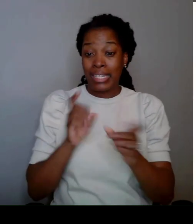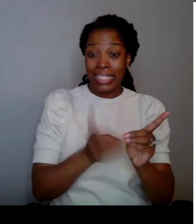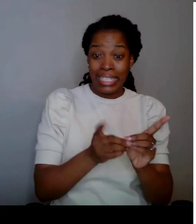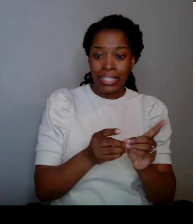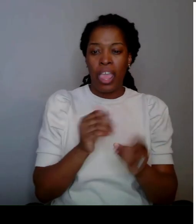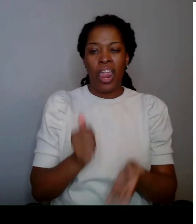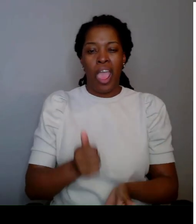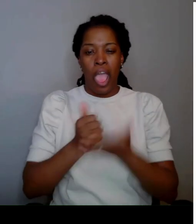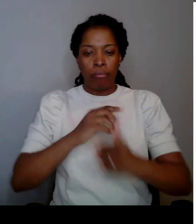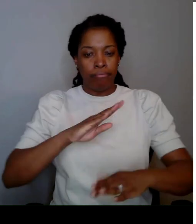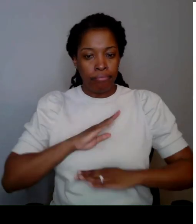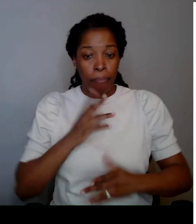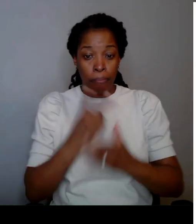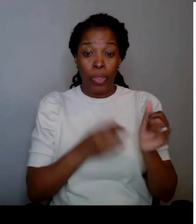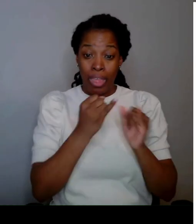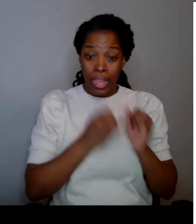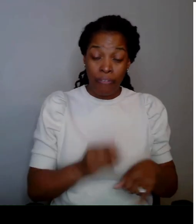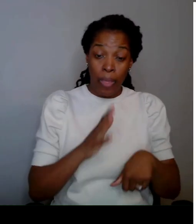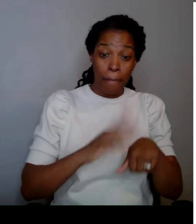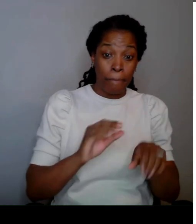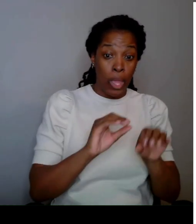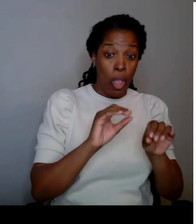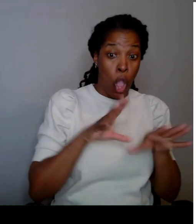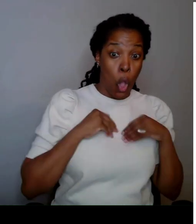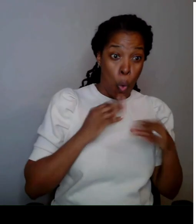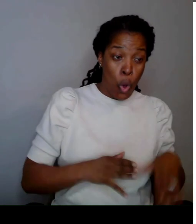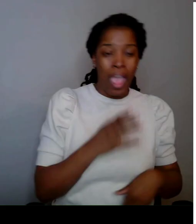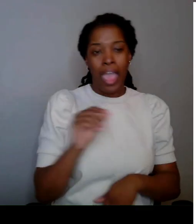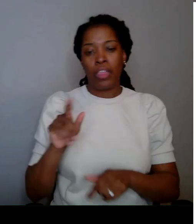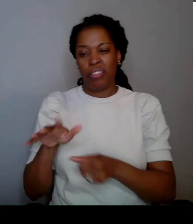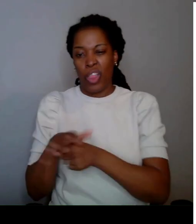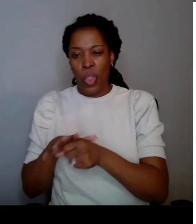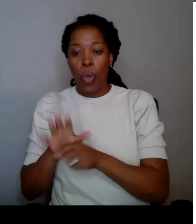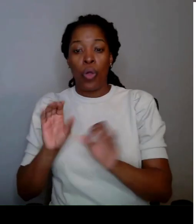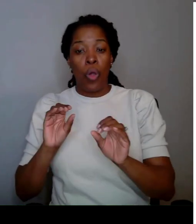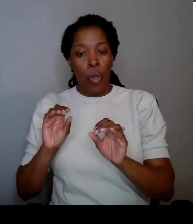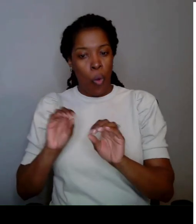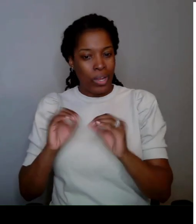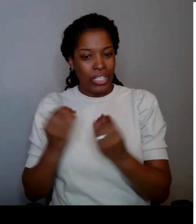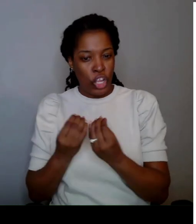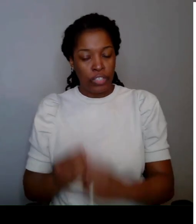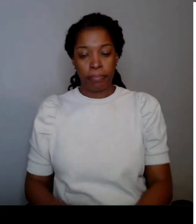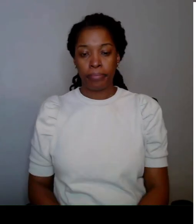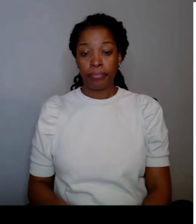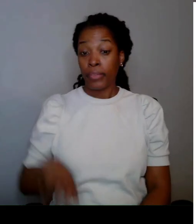Advantages of being self-employed Being self-employed offers many benefits.